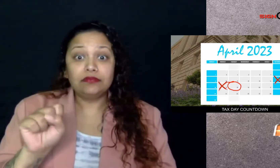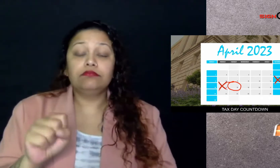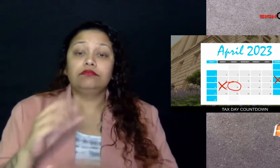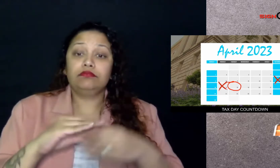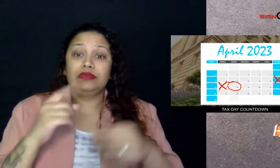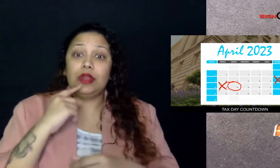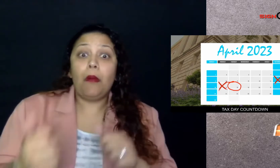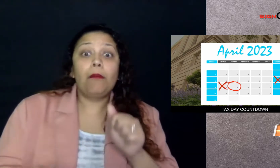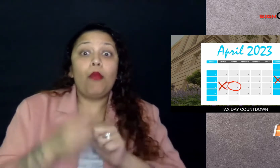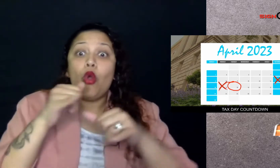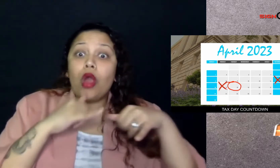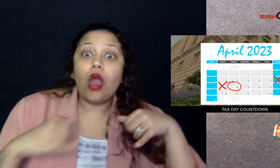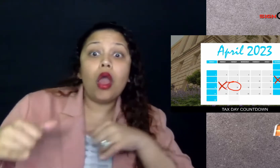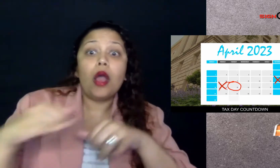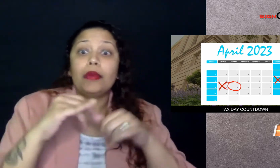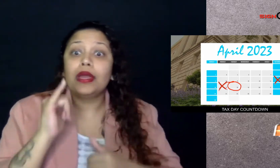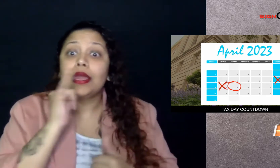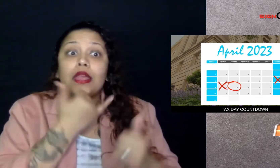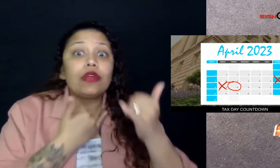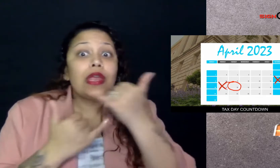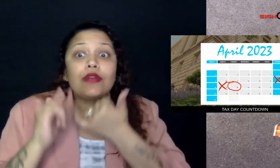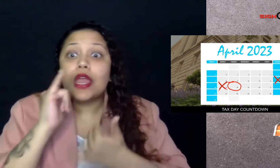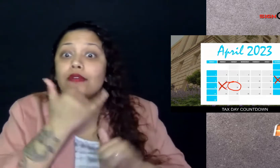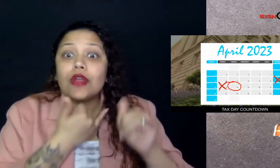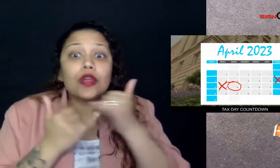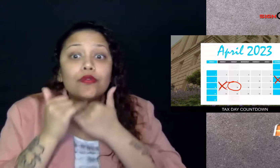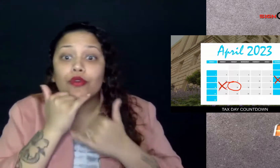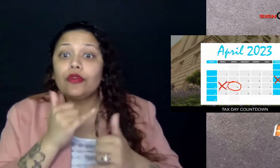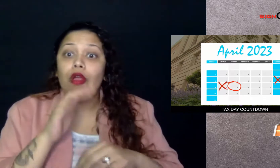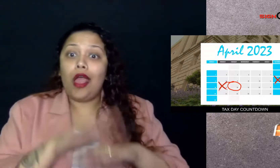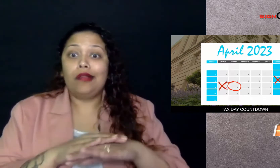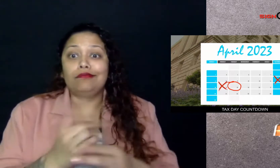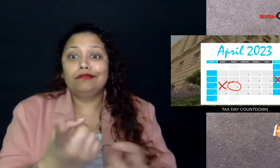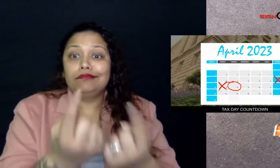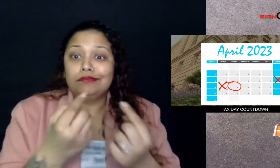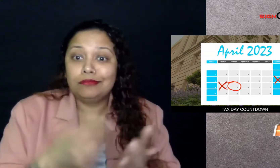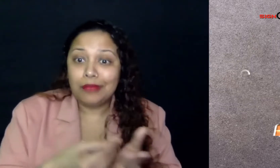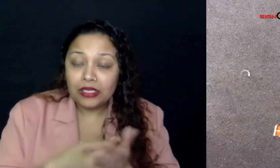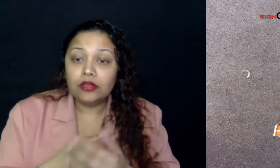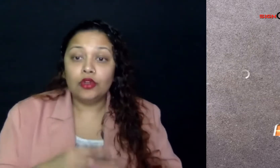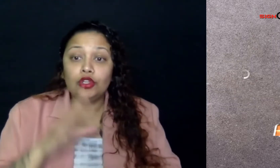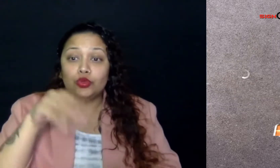The IRS says the most common errors on returns. include